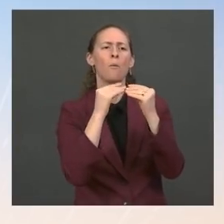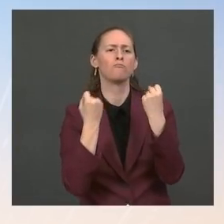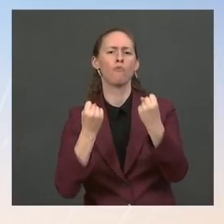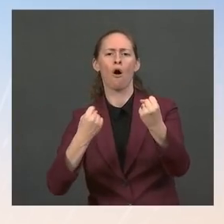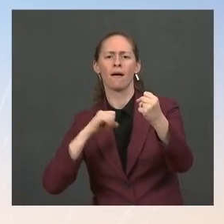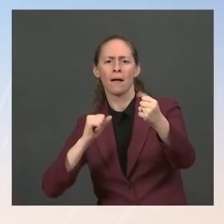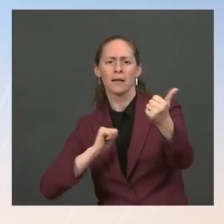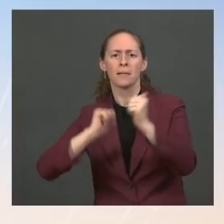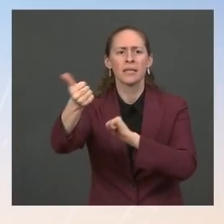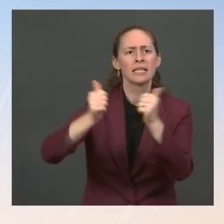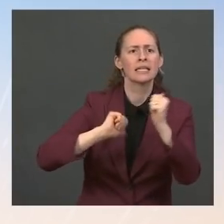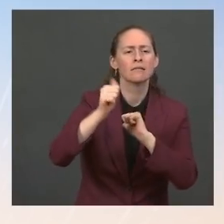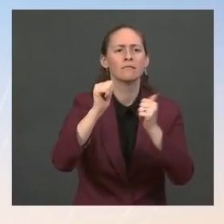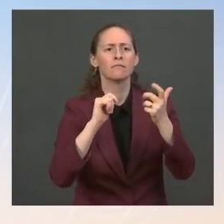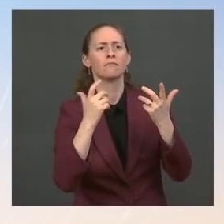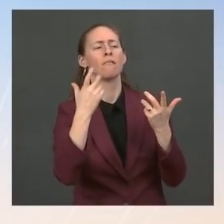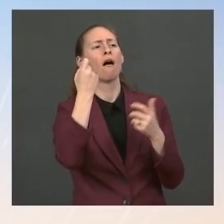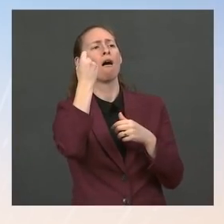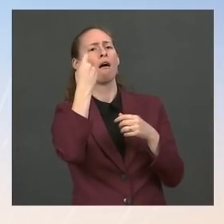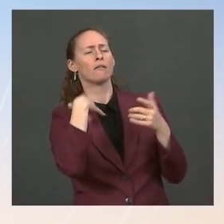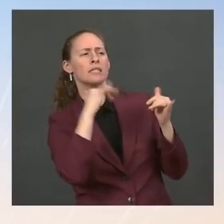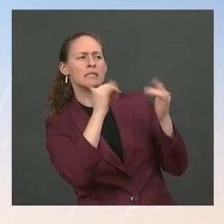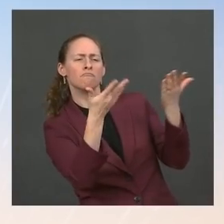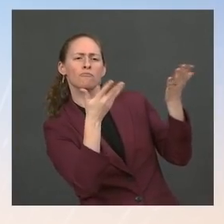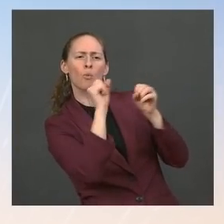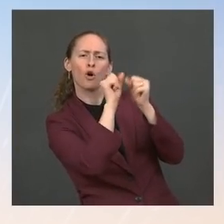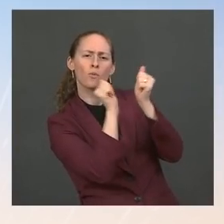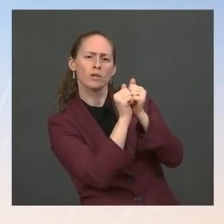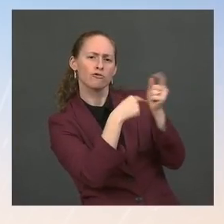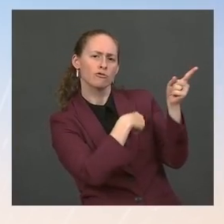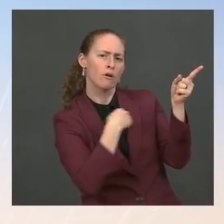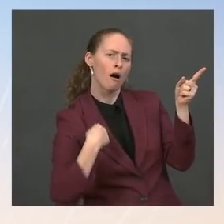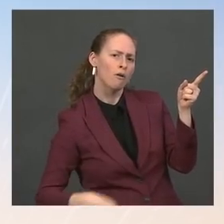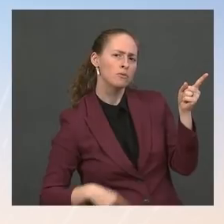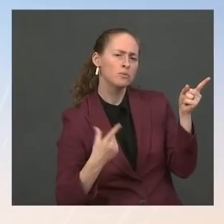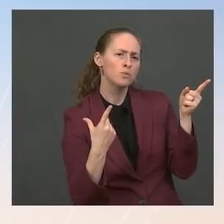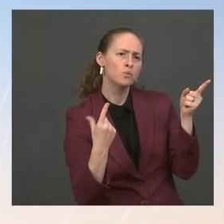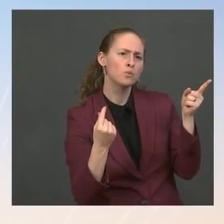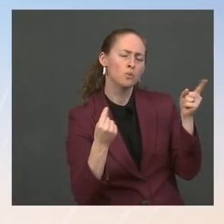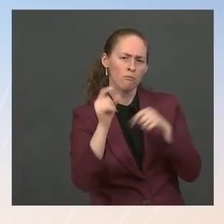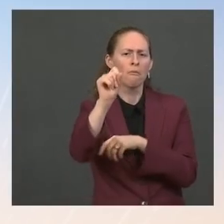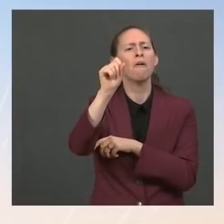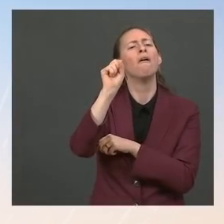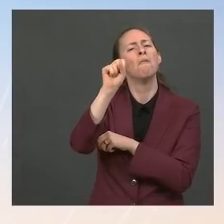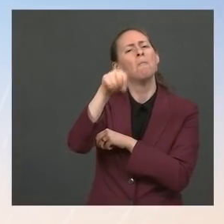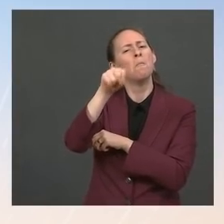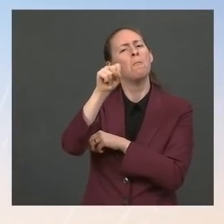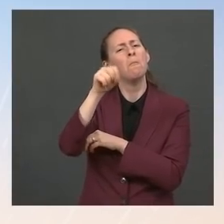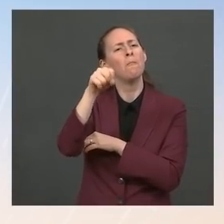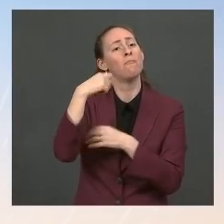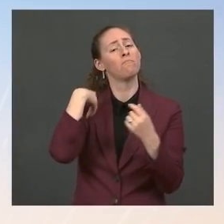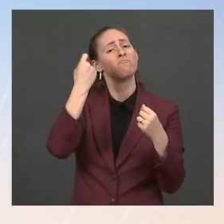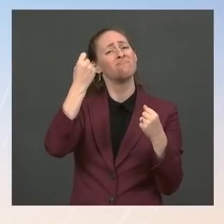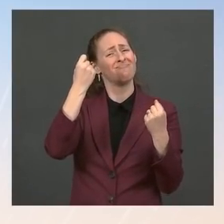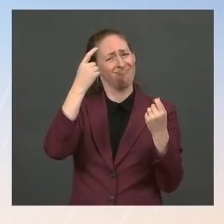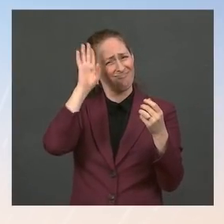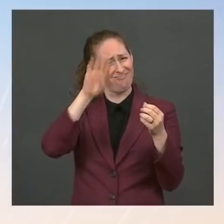We, of course, believe in intense competition. We believe and understand intense competition is part of that relationship.